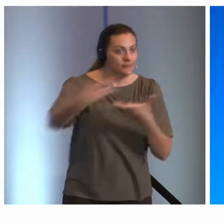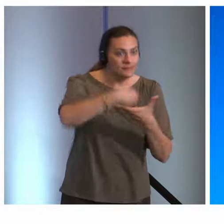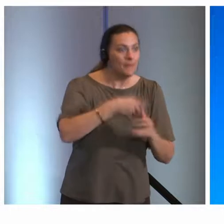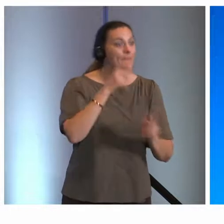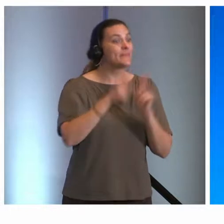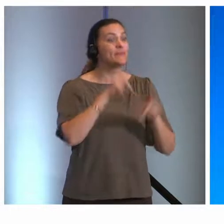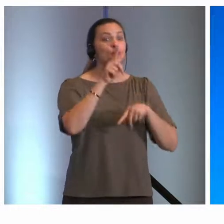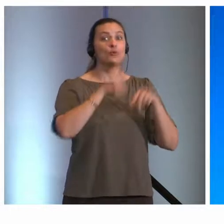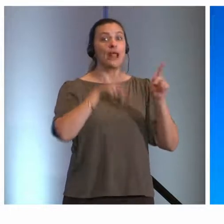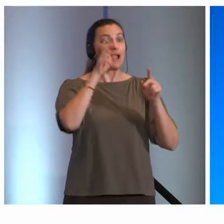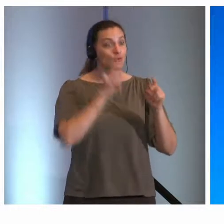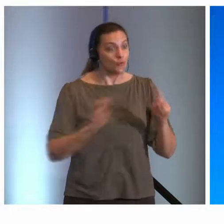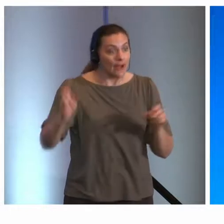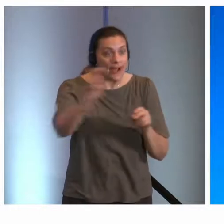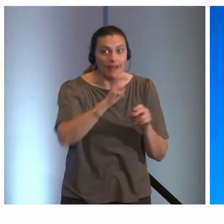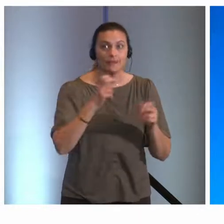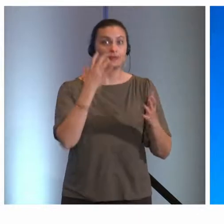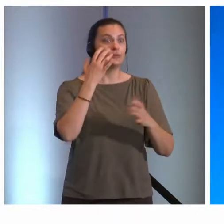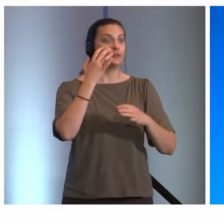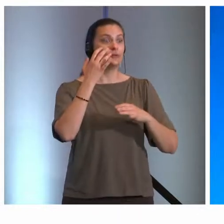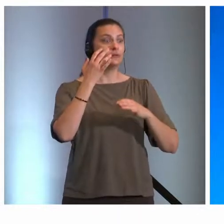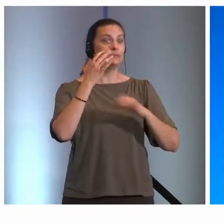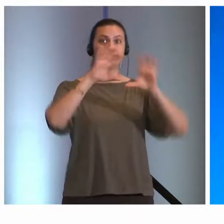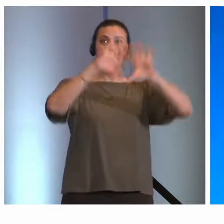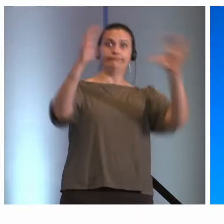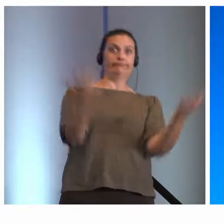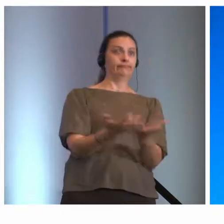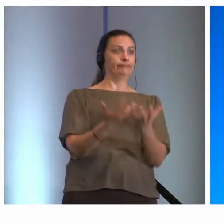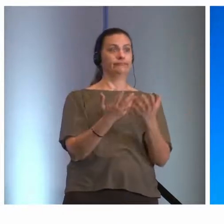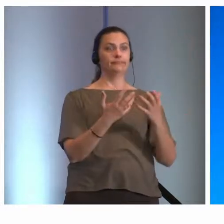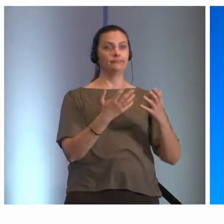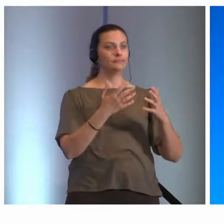reached, you know, to people that may be couldn't travel and